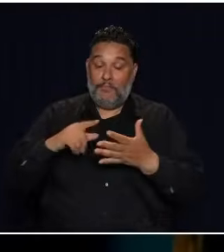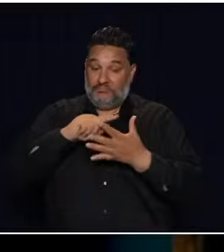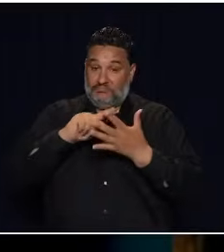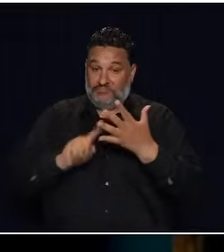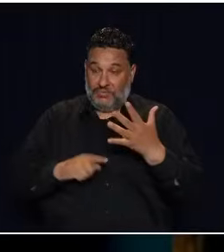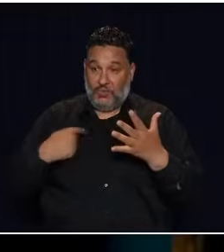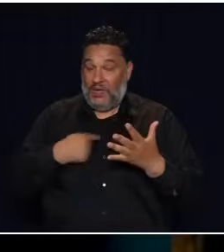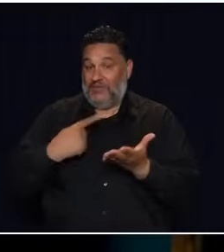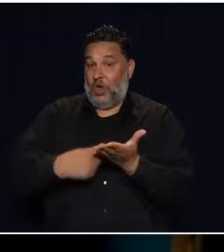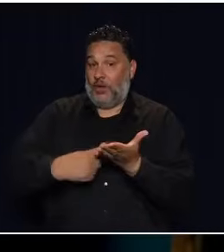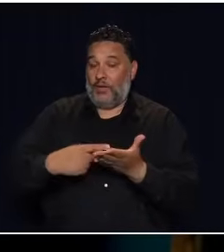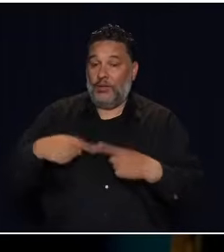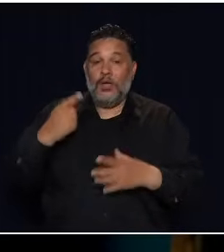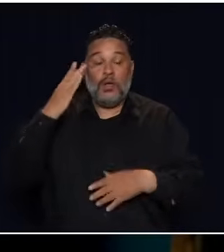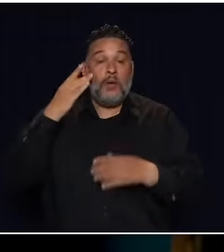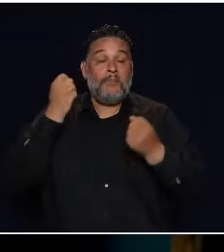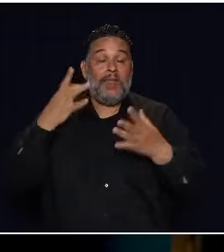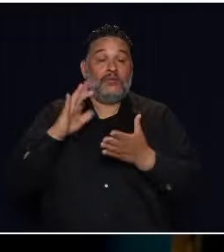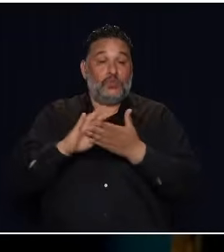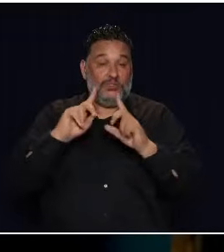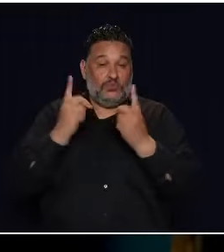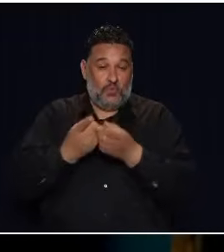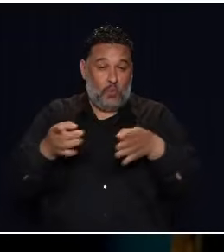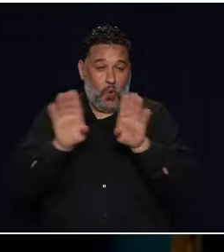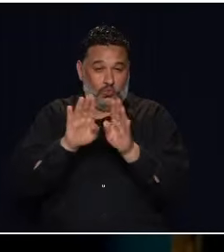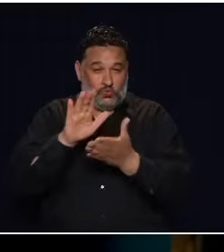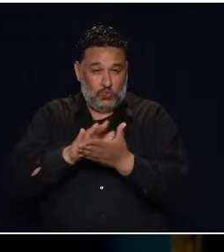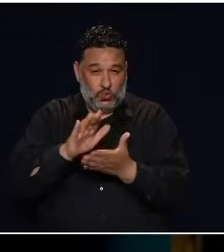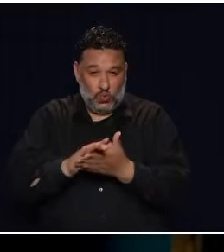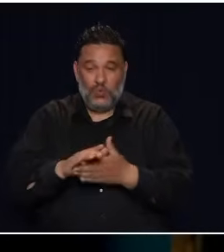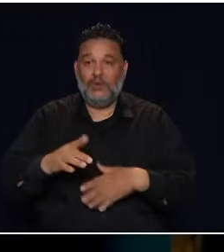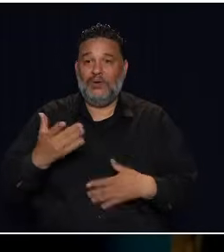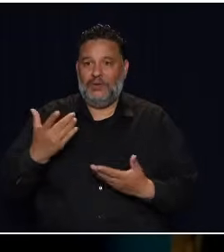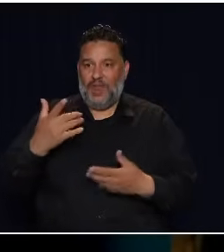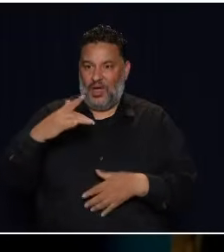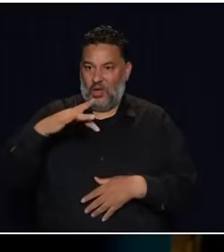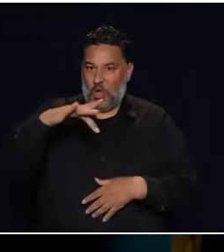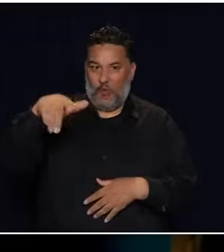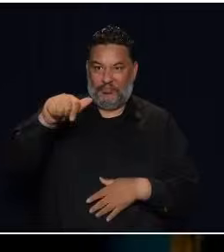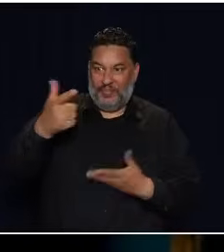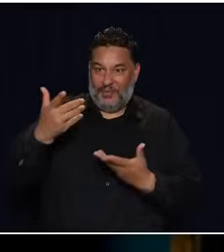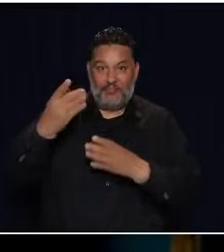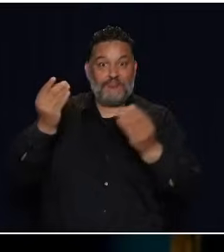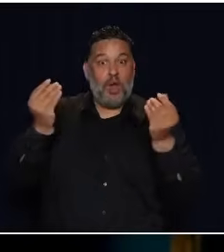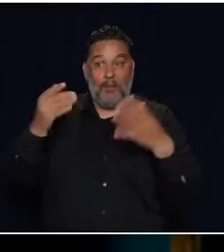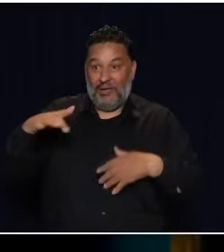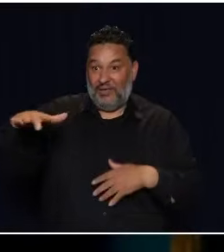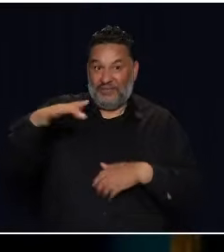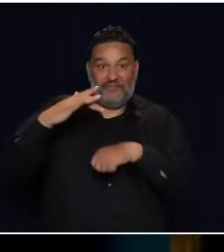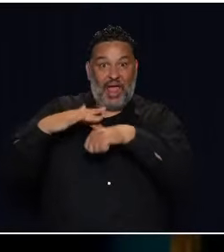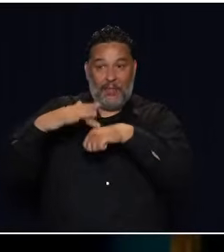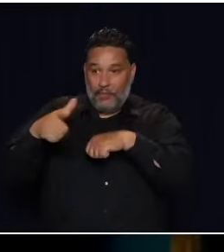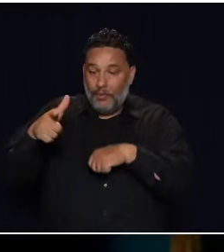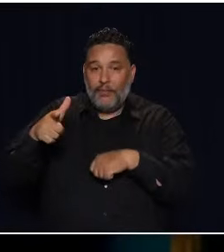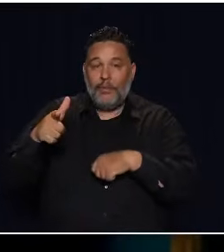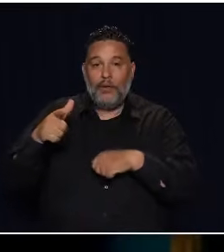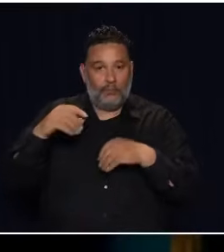YEAH. SOME OF THE BENEFIT WES HAVE